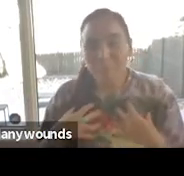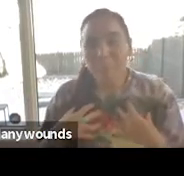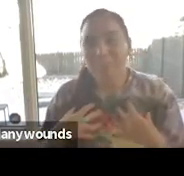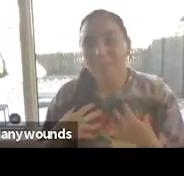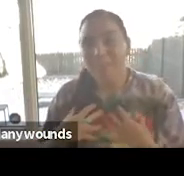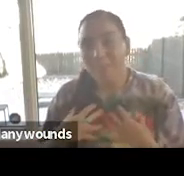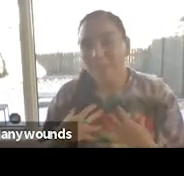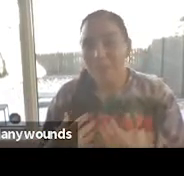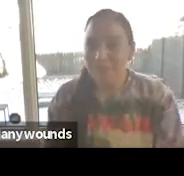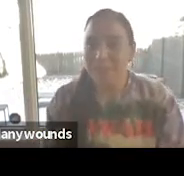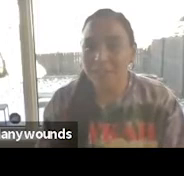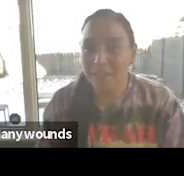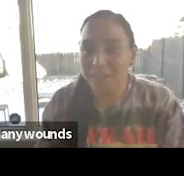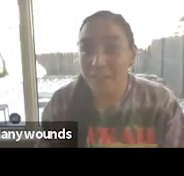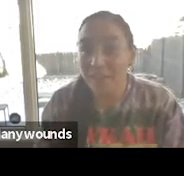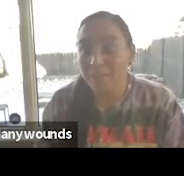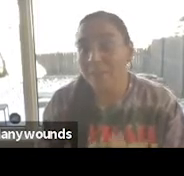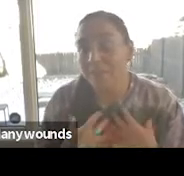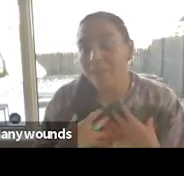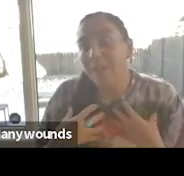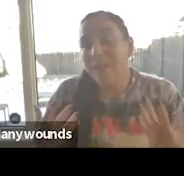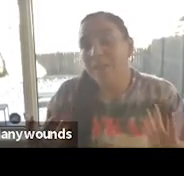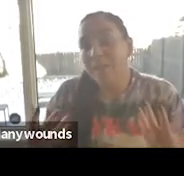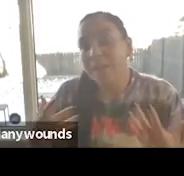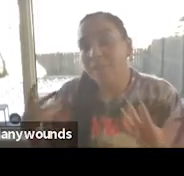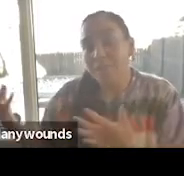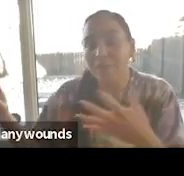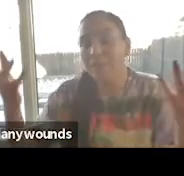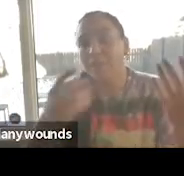what each of the cultural instigators could take on based on, you know, like we're involved in